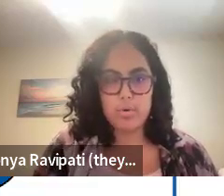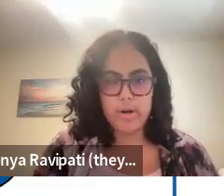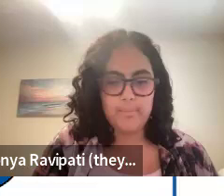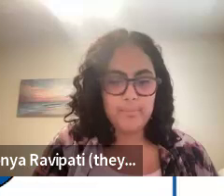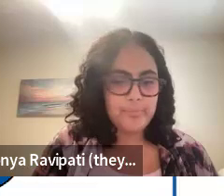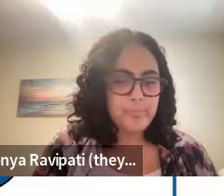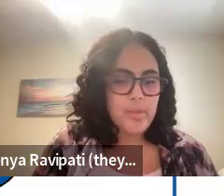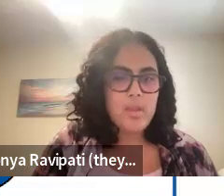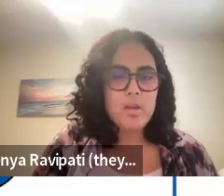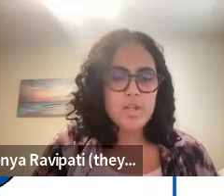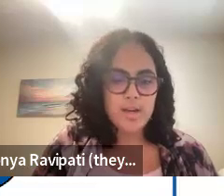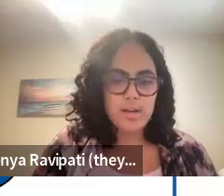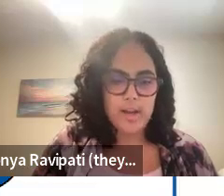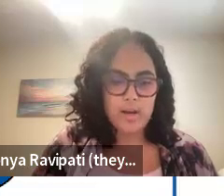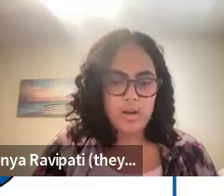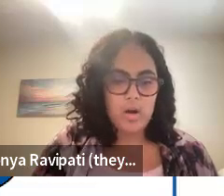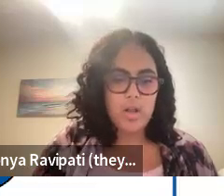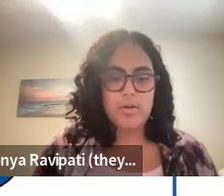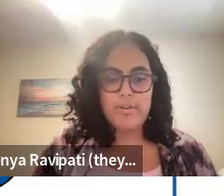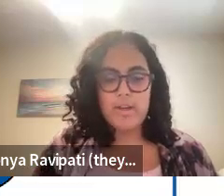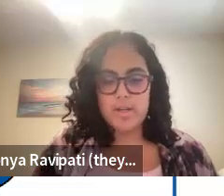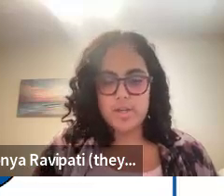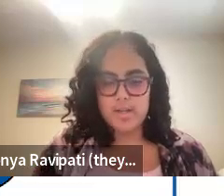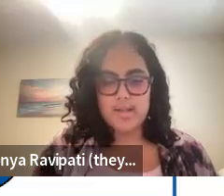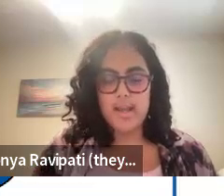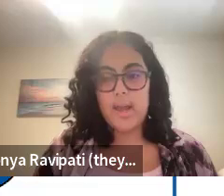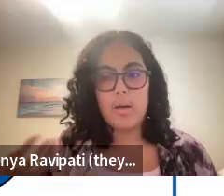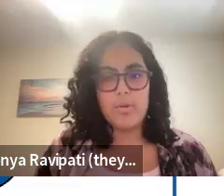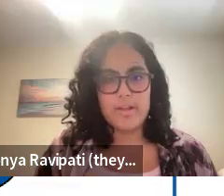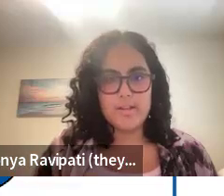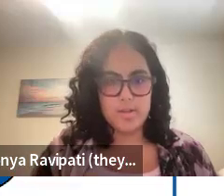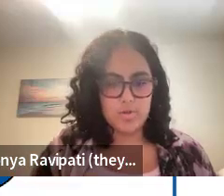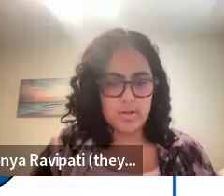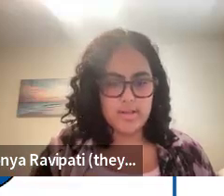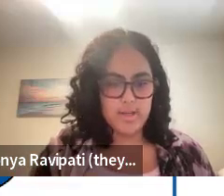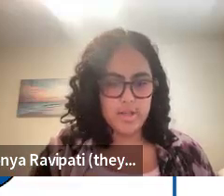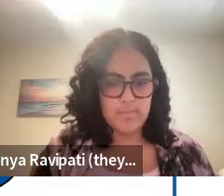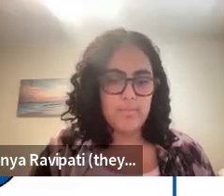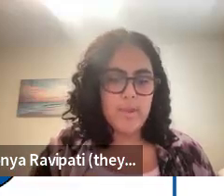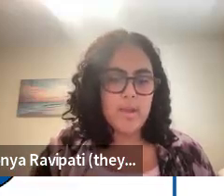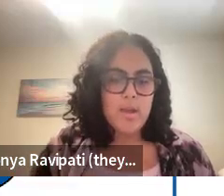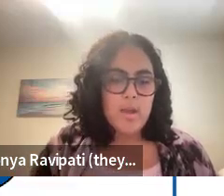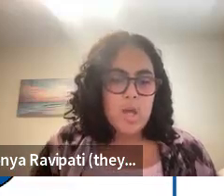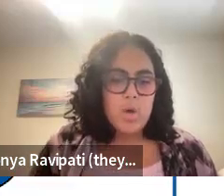reporting shined a light on the horrific conditions that come with institutionalization.